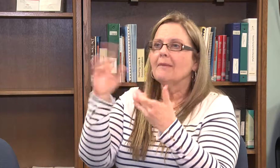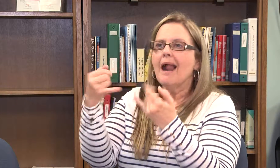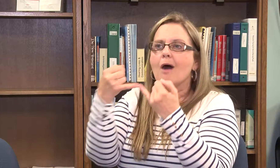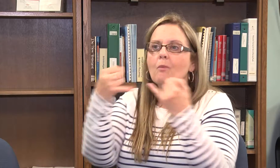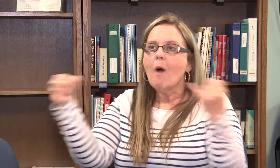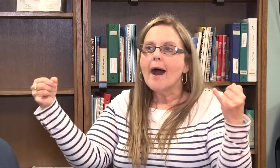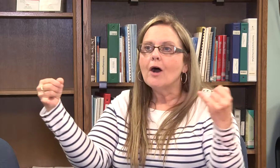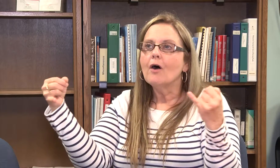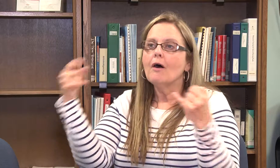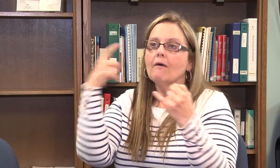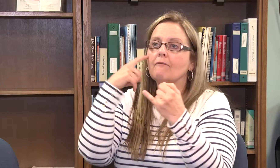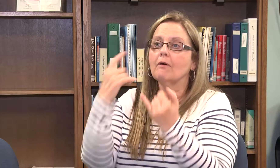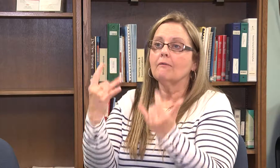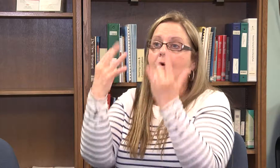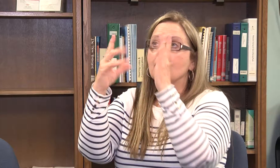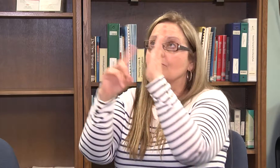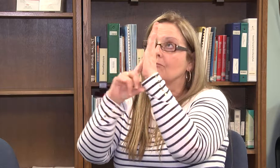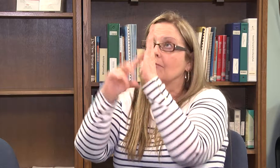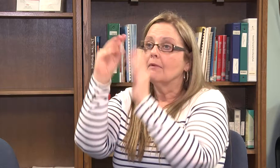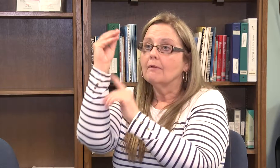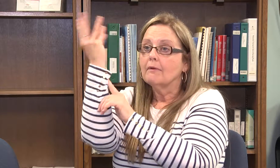they can provide that advice before hand.